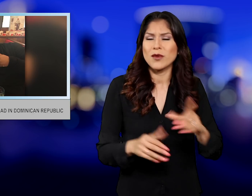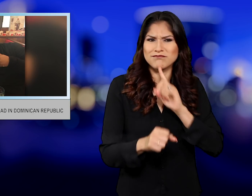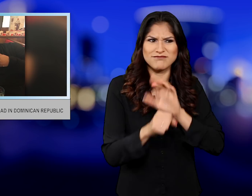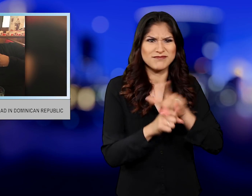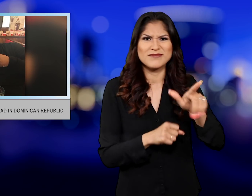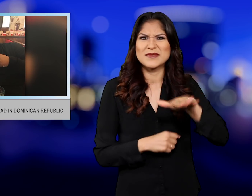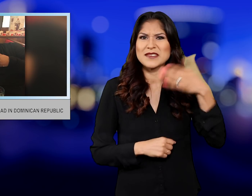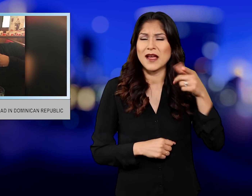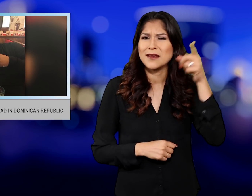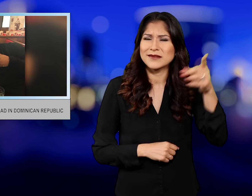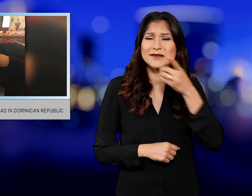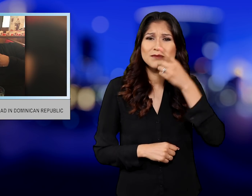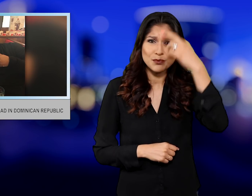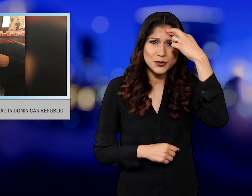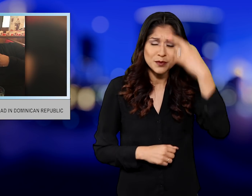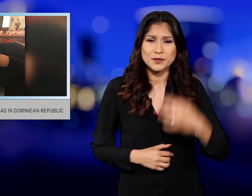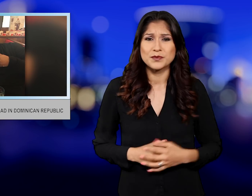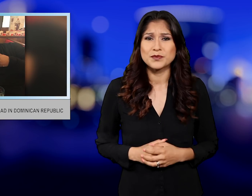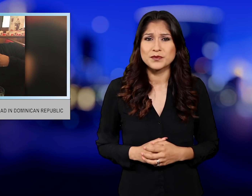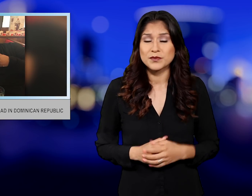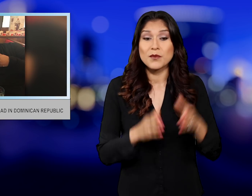in the Dominican Republic late Monday.